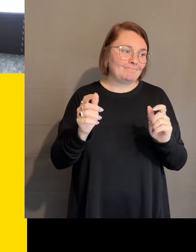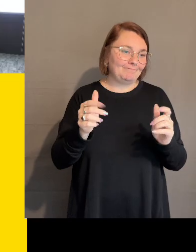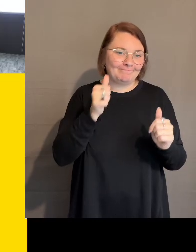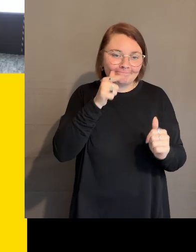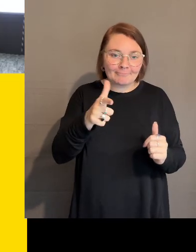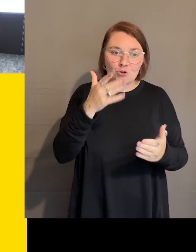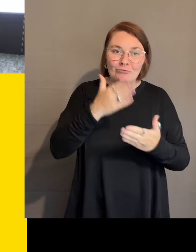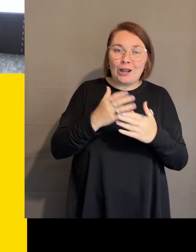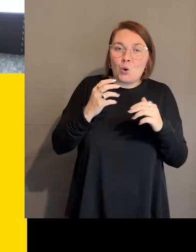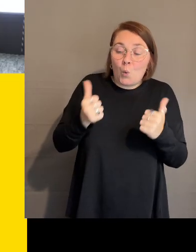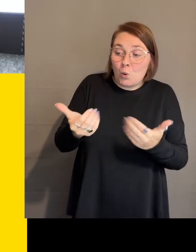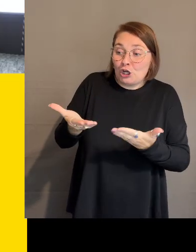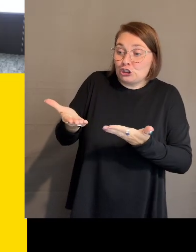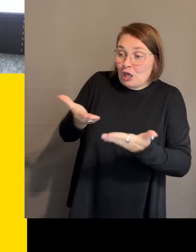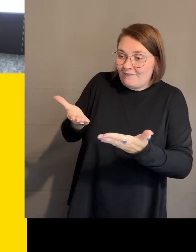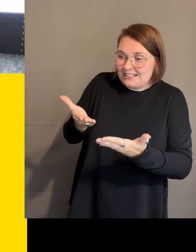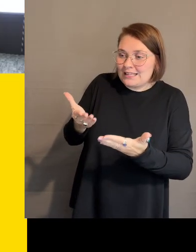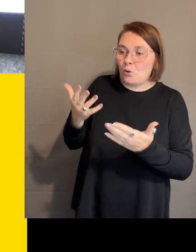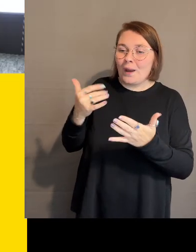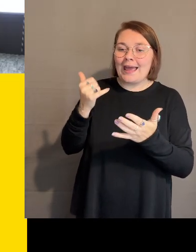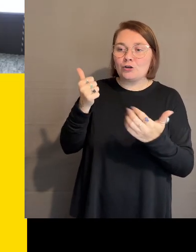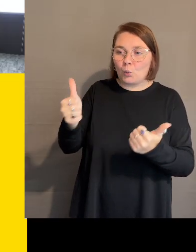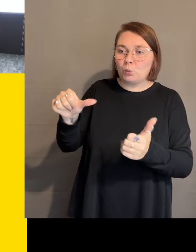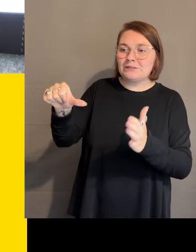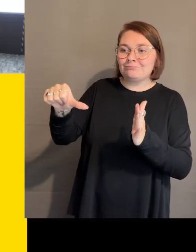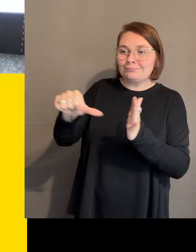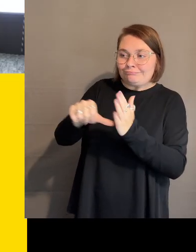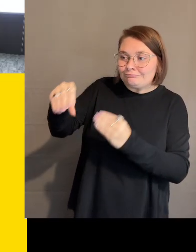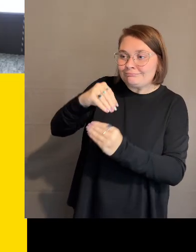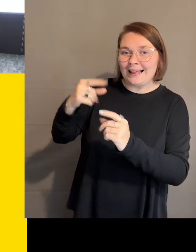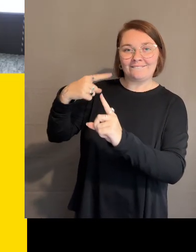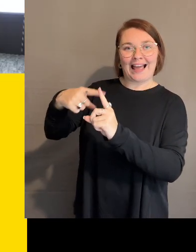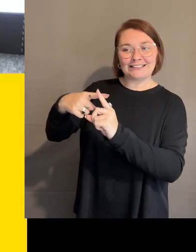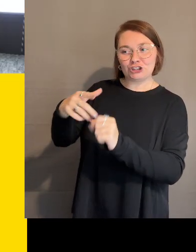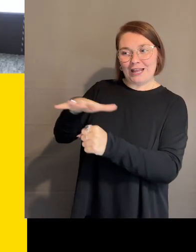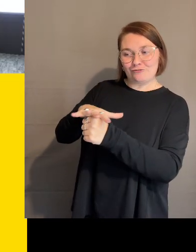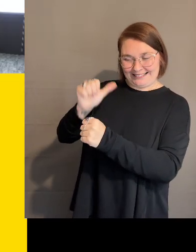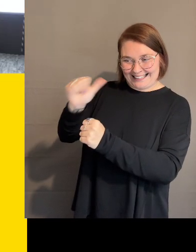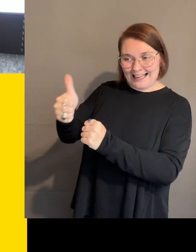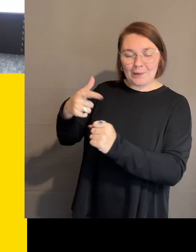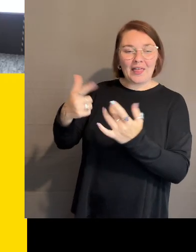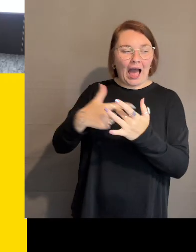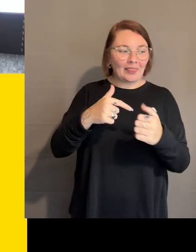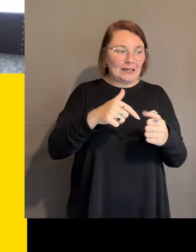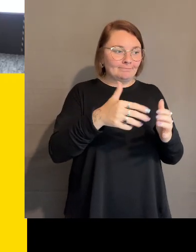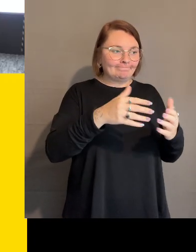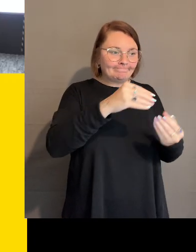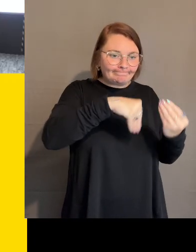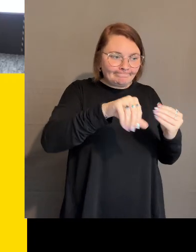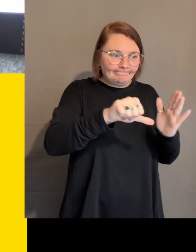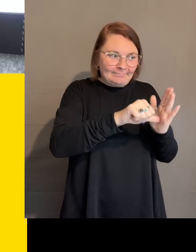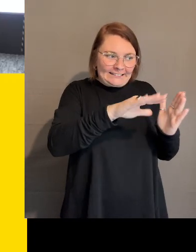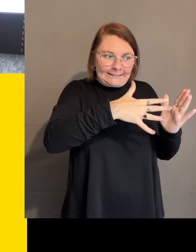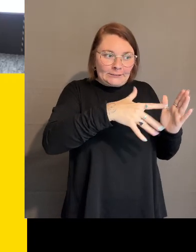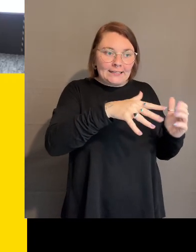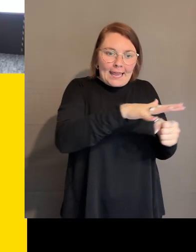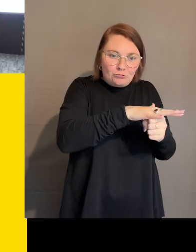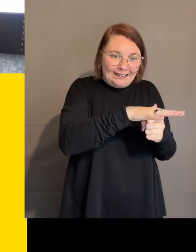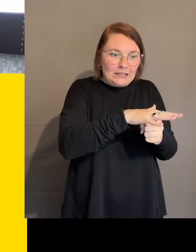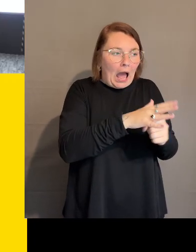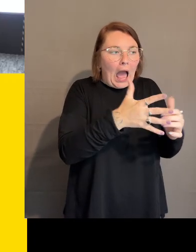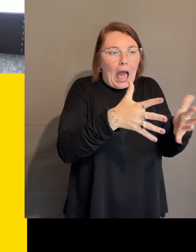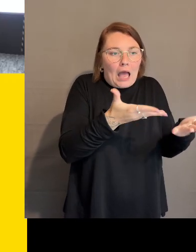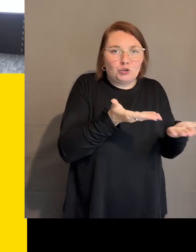You know, really good services in more socio-economically advantaged areas, and kind of less so in others as one example of that.